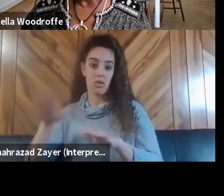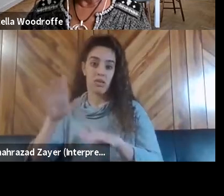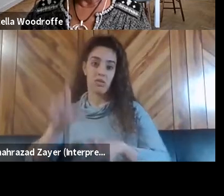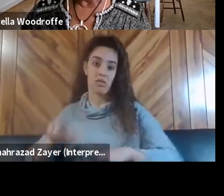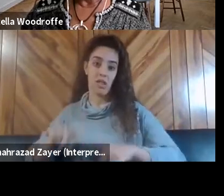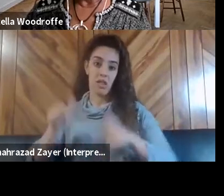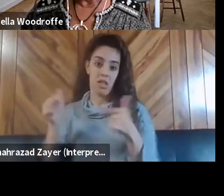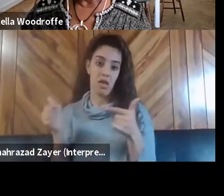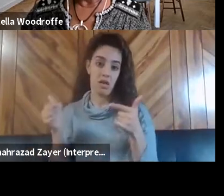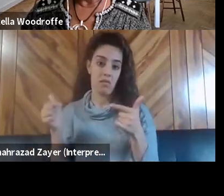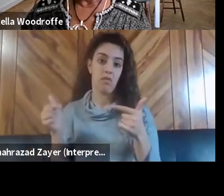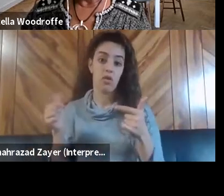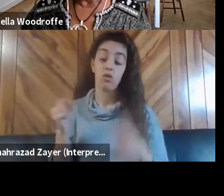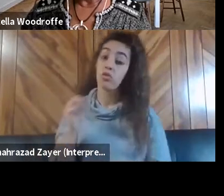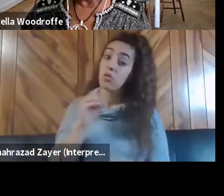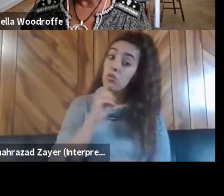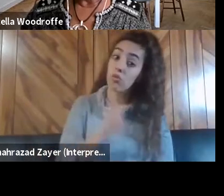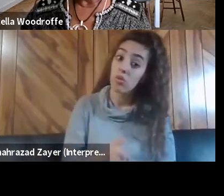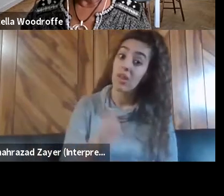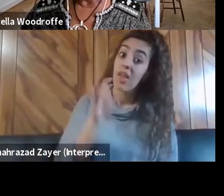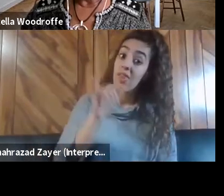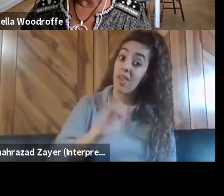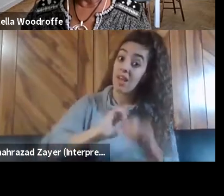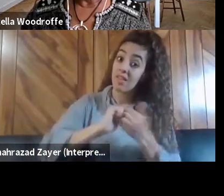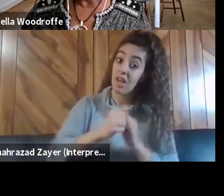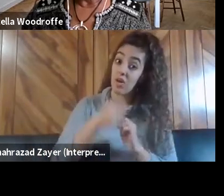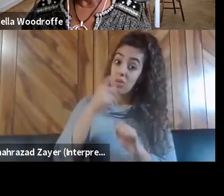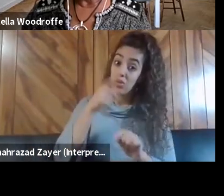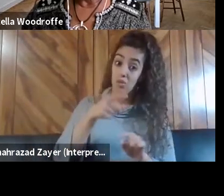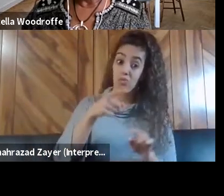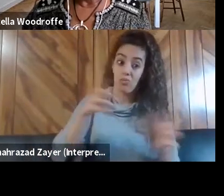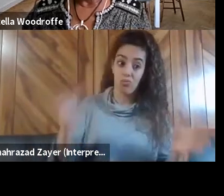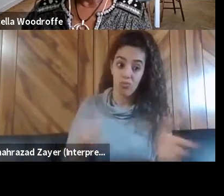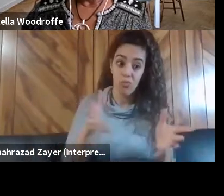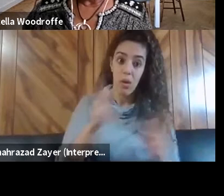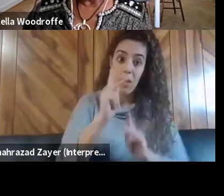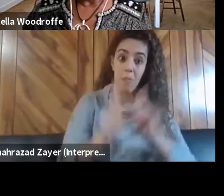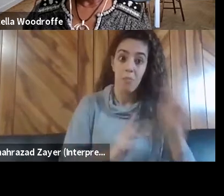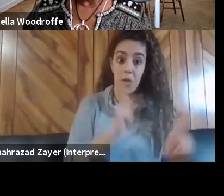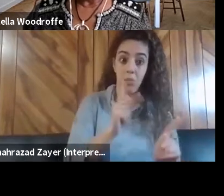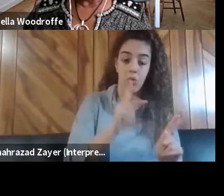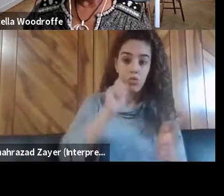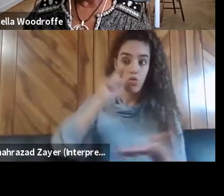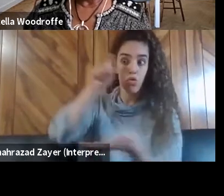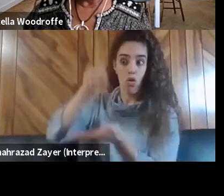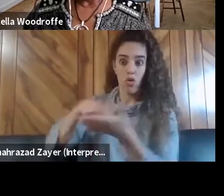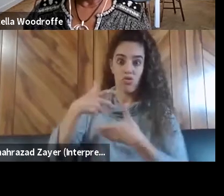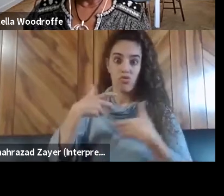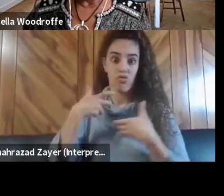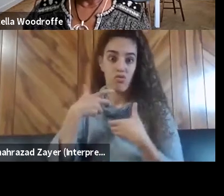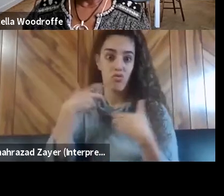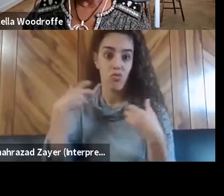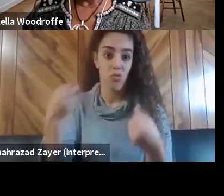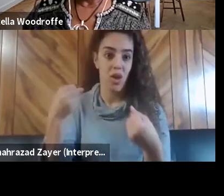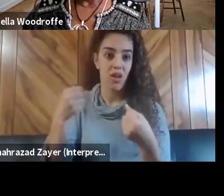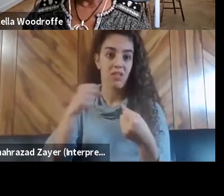that's how you get people to see where the strengths are in the child, whether it's math or science or whatever, just